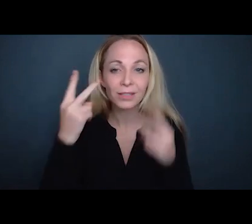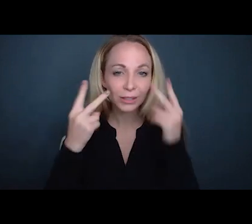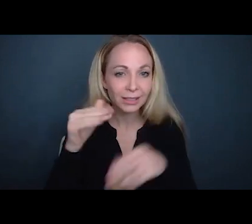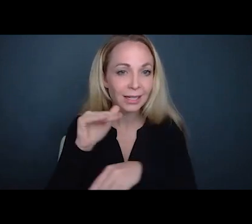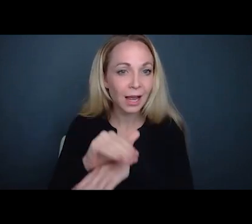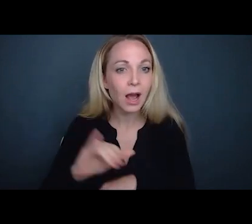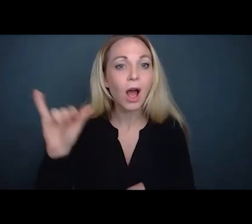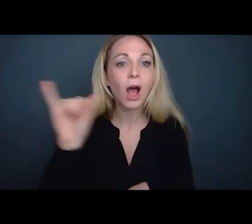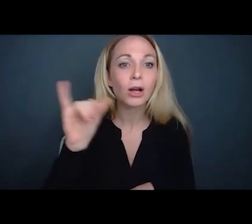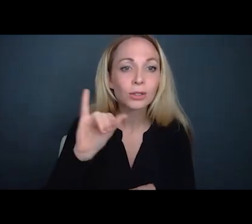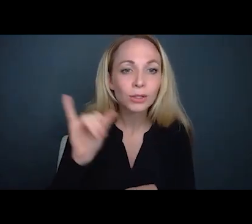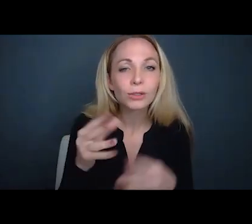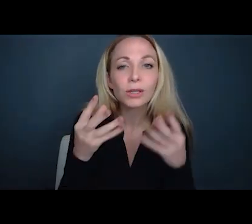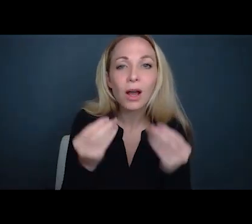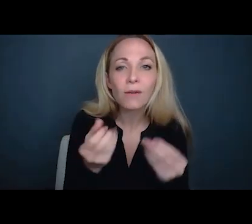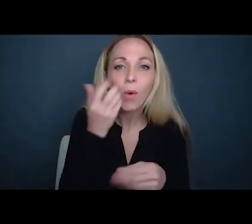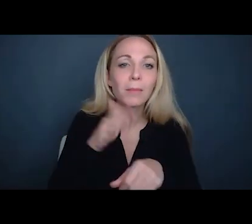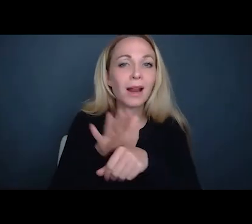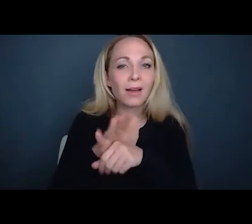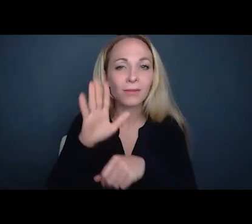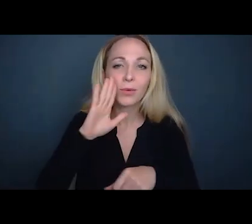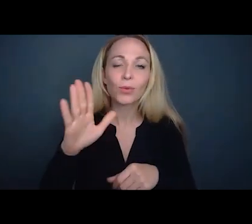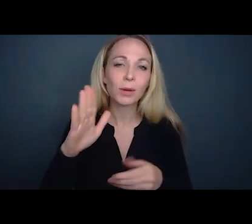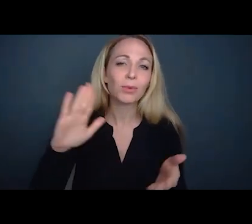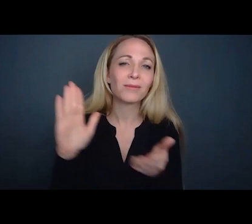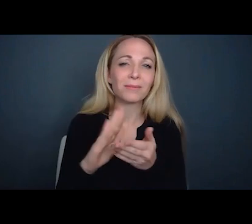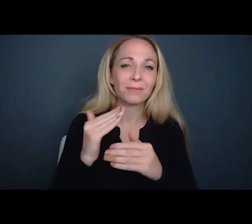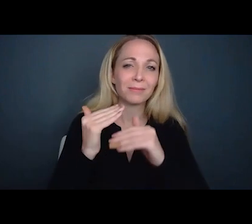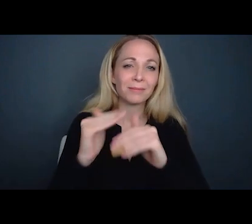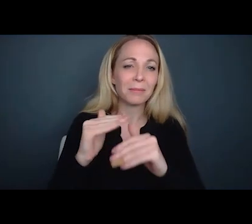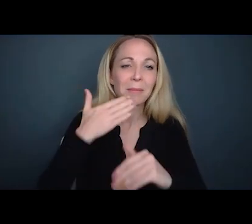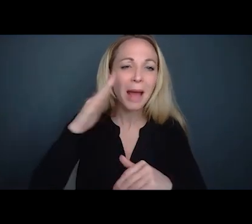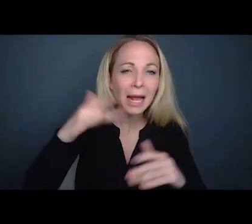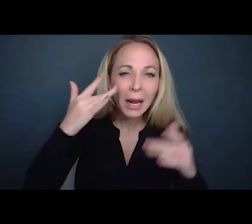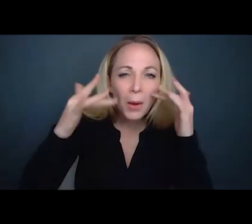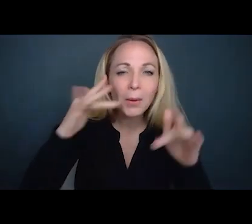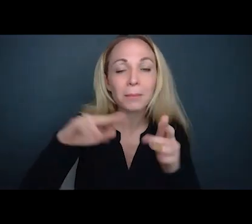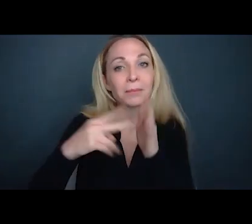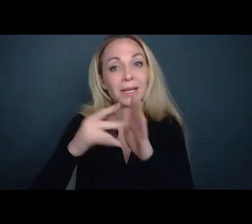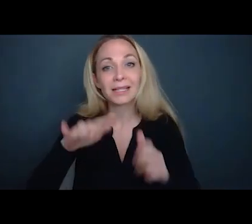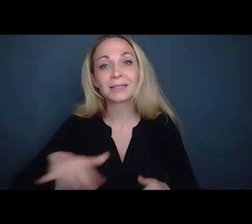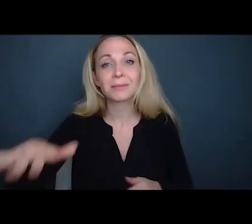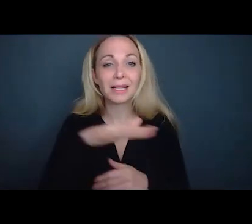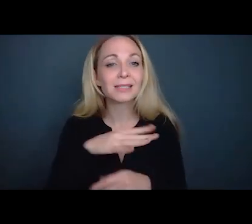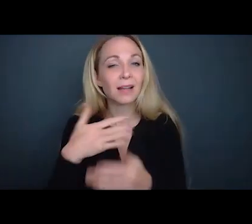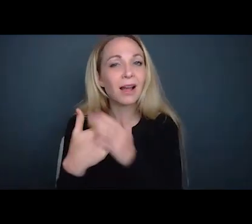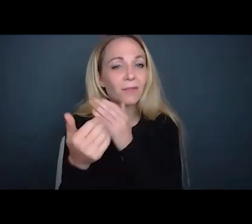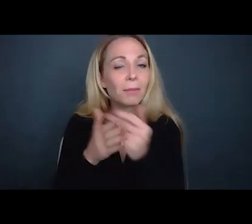and warm enough to prevent bad glare, creating spaces for people to safely and comfortably congregate in the evening.